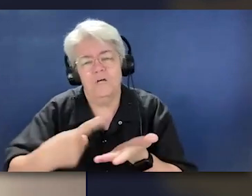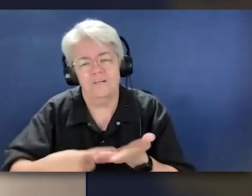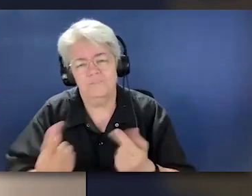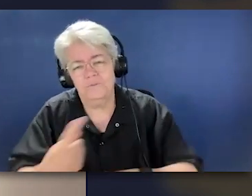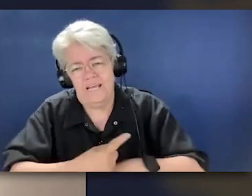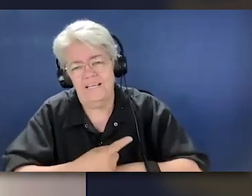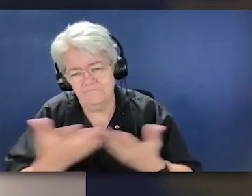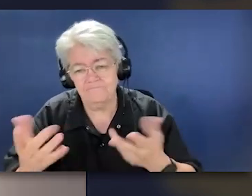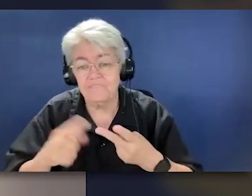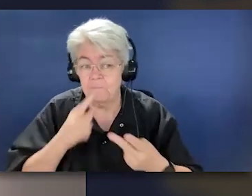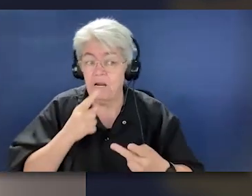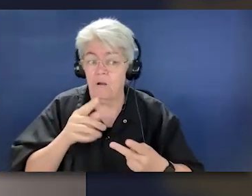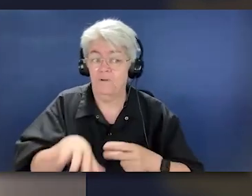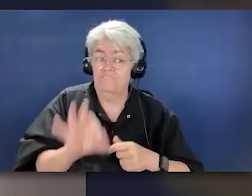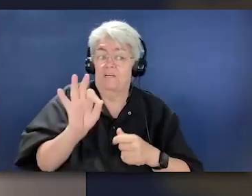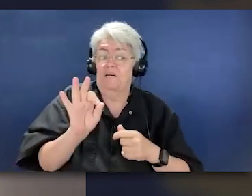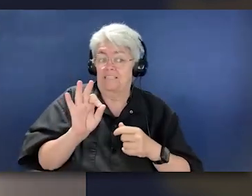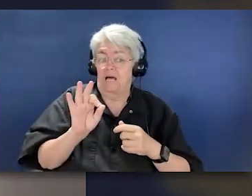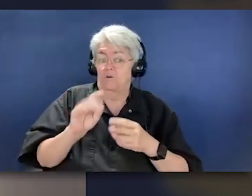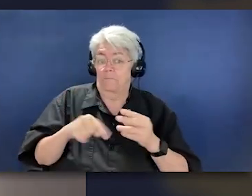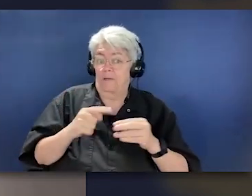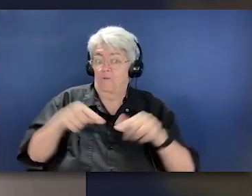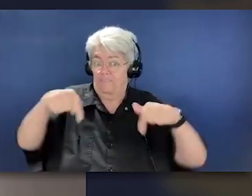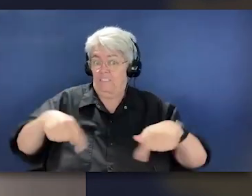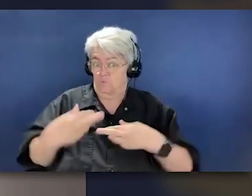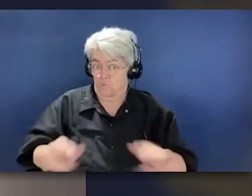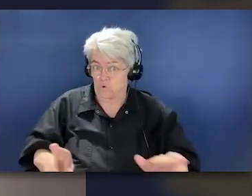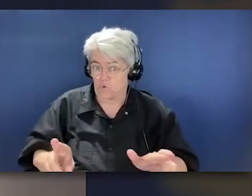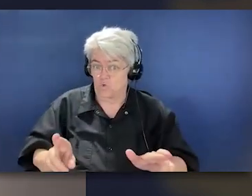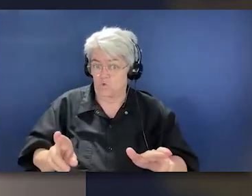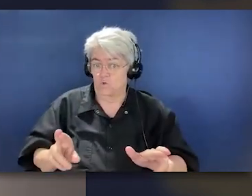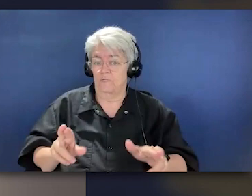I want to find out a little bit about the room I’m in. So, I’m going to invite you,